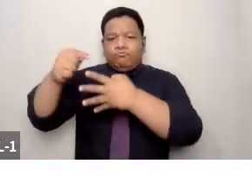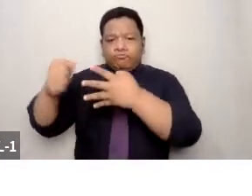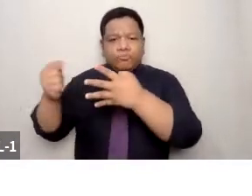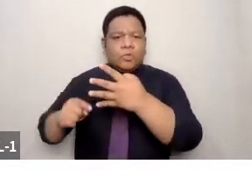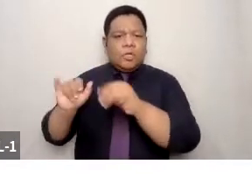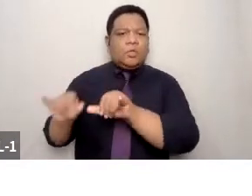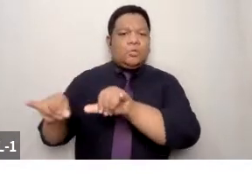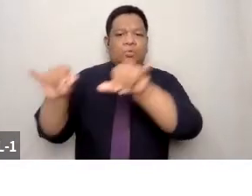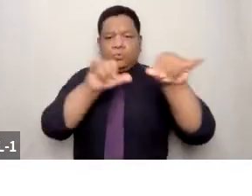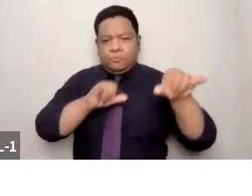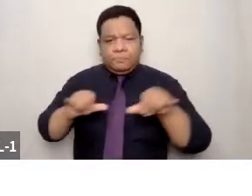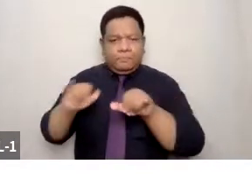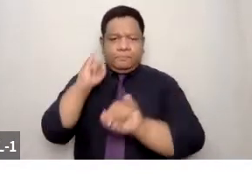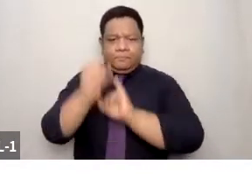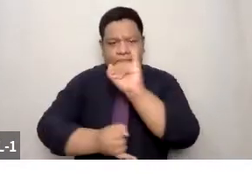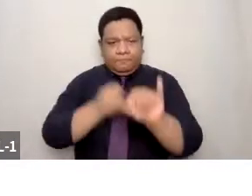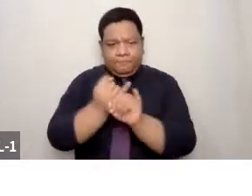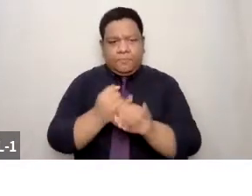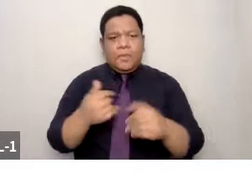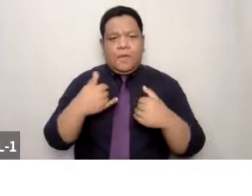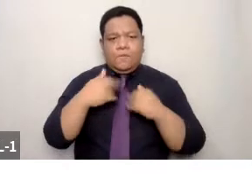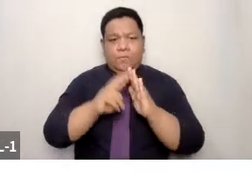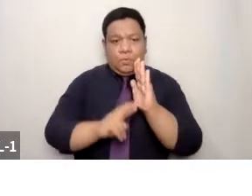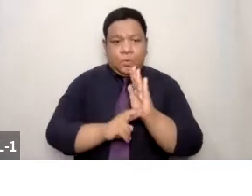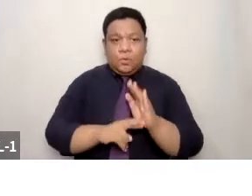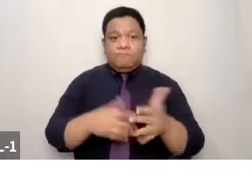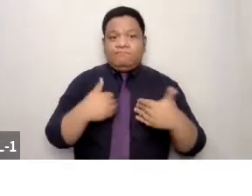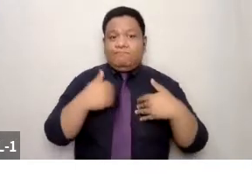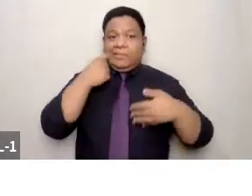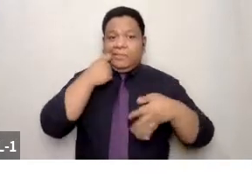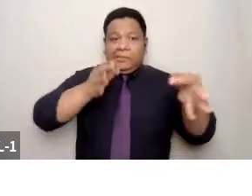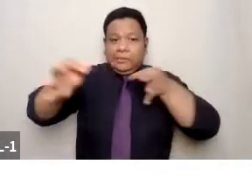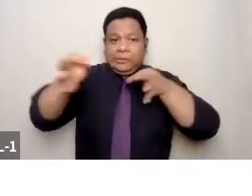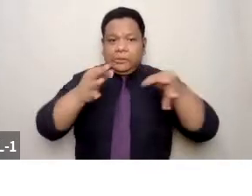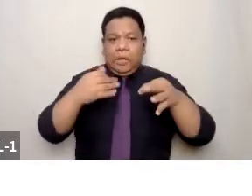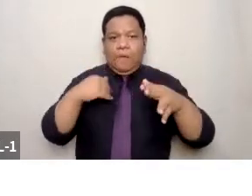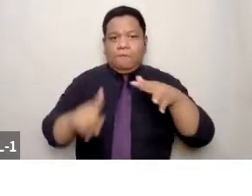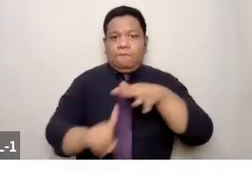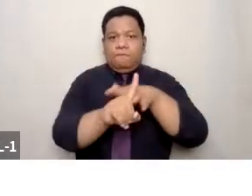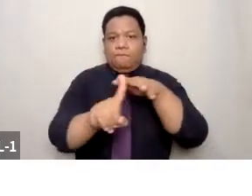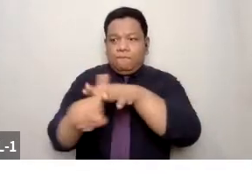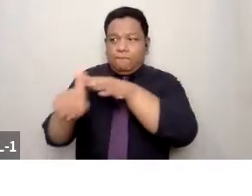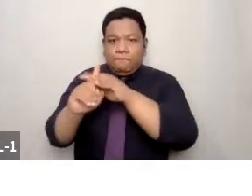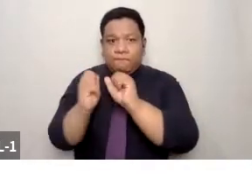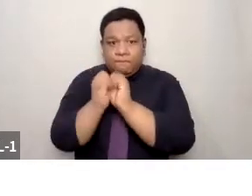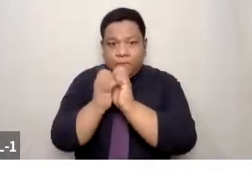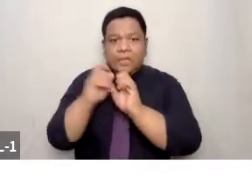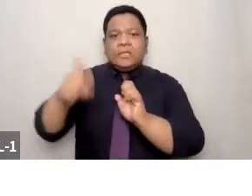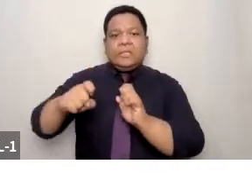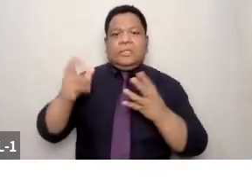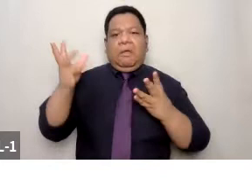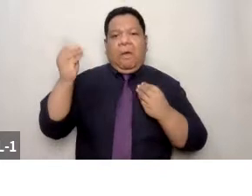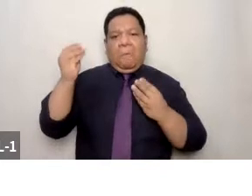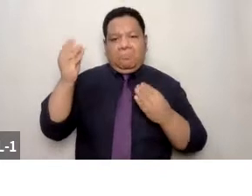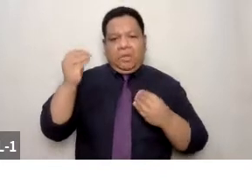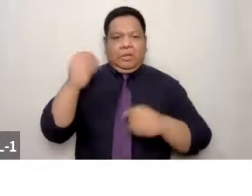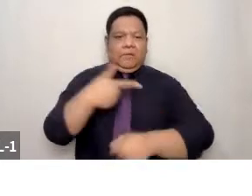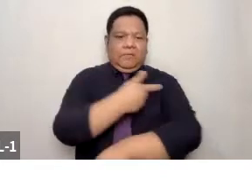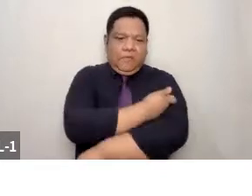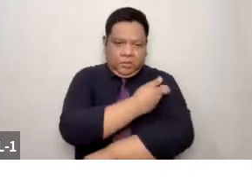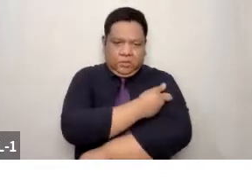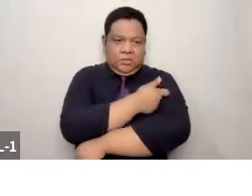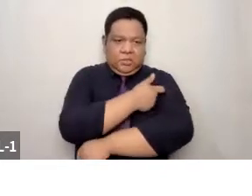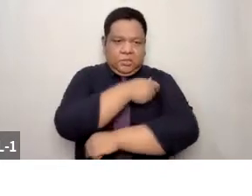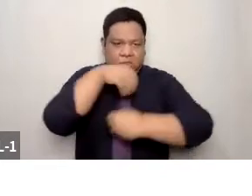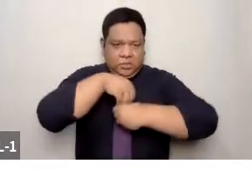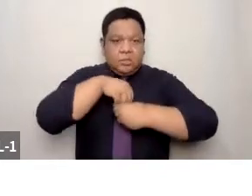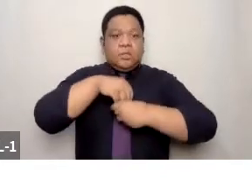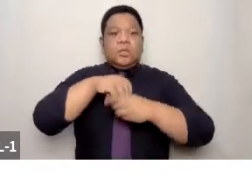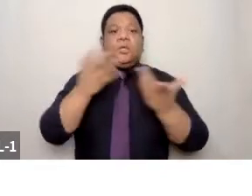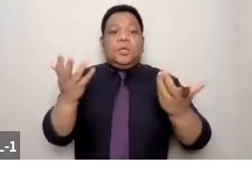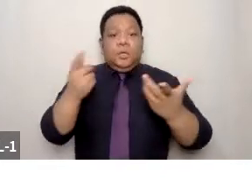Now I will explain that the emergence of virus variants will require updating of vaccine antigens while we are looking at all of these seven vaccines.